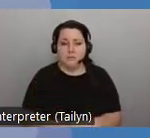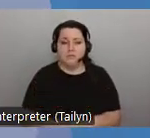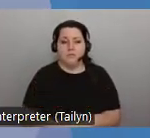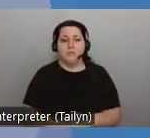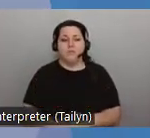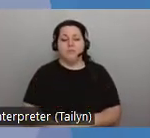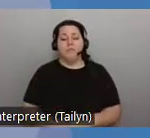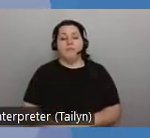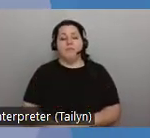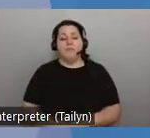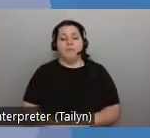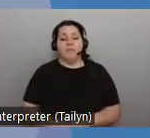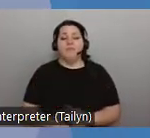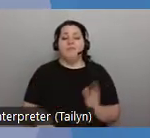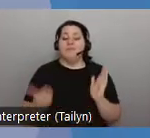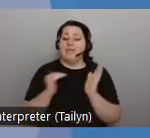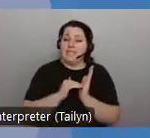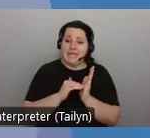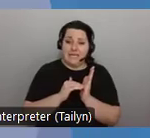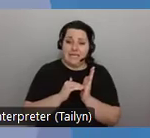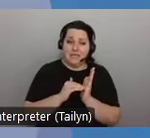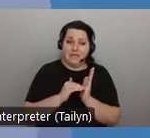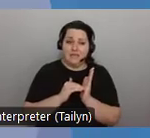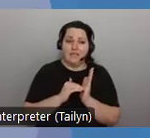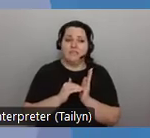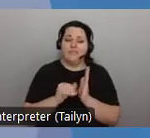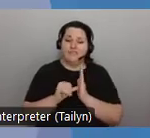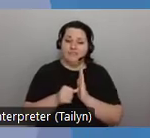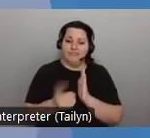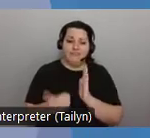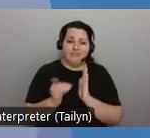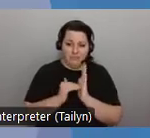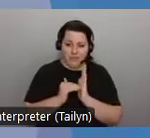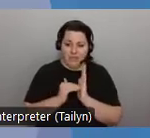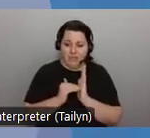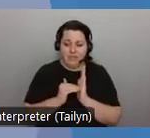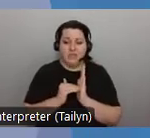that your mouse cursor, or rather your reading cursor, moves through them in the way that you want to user to move